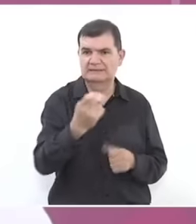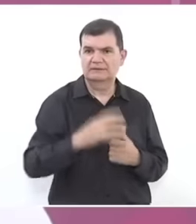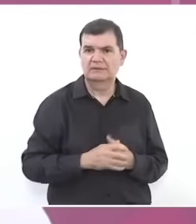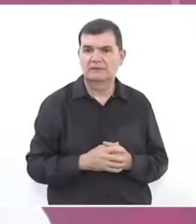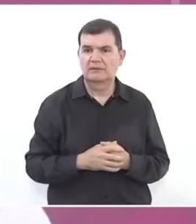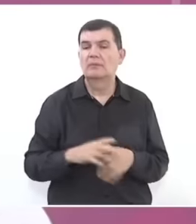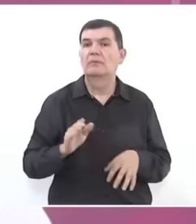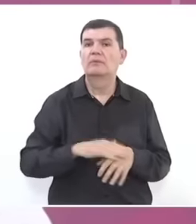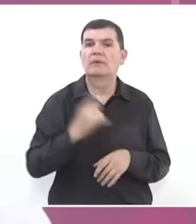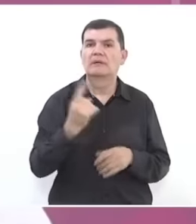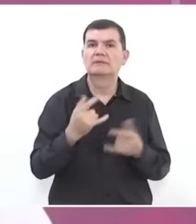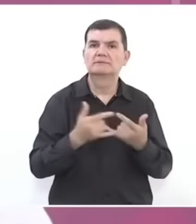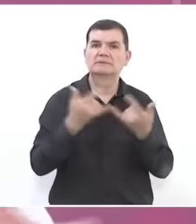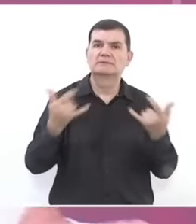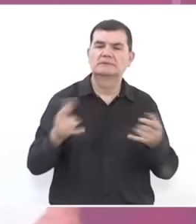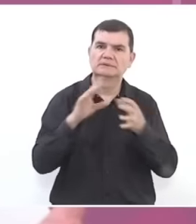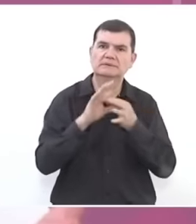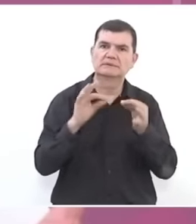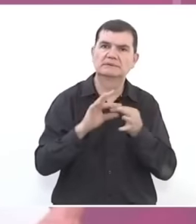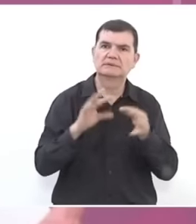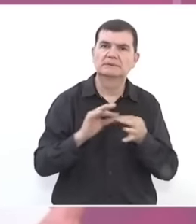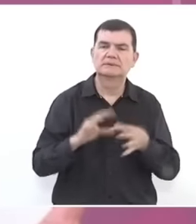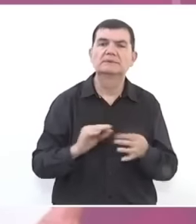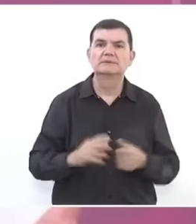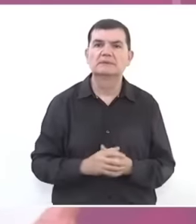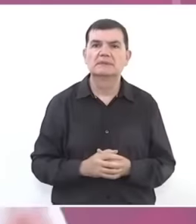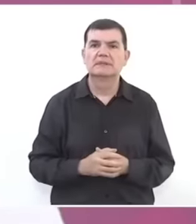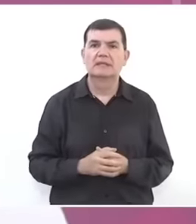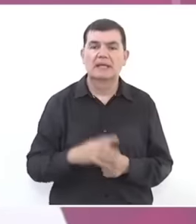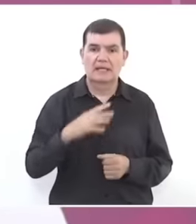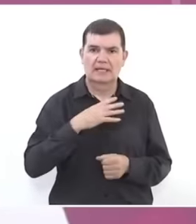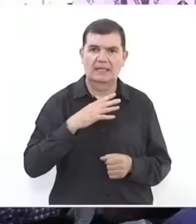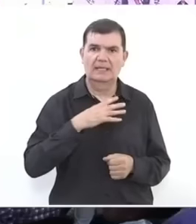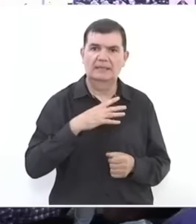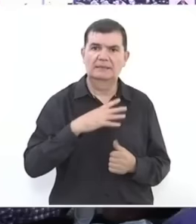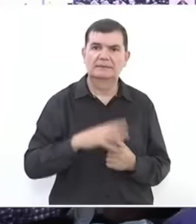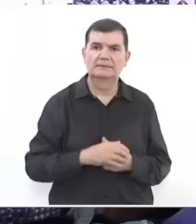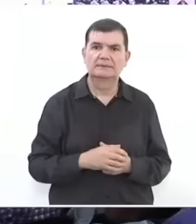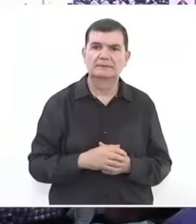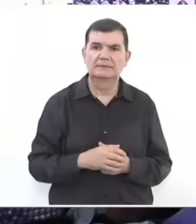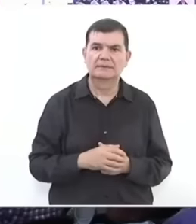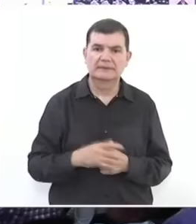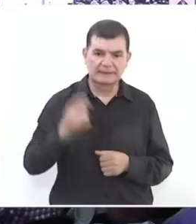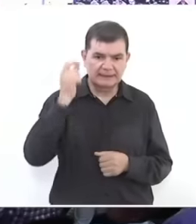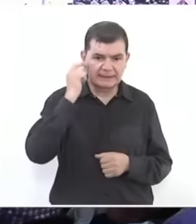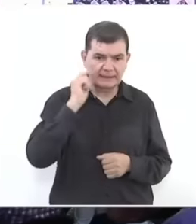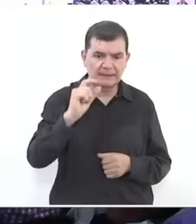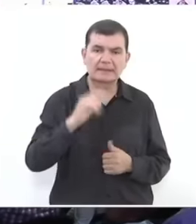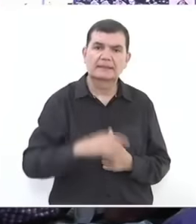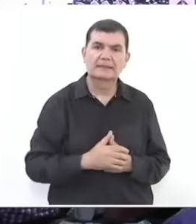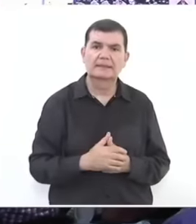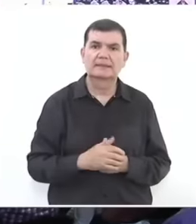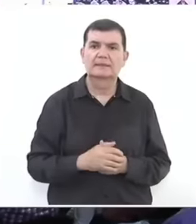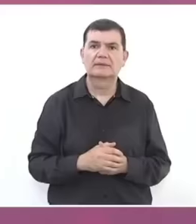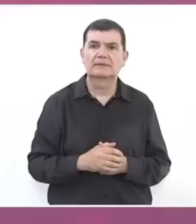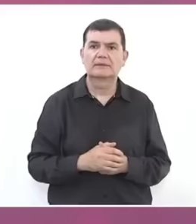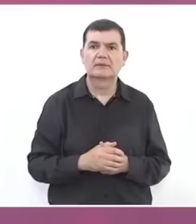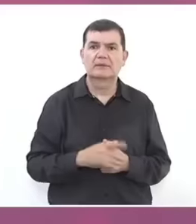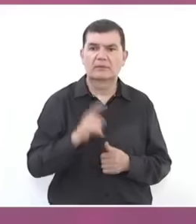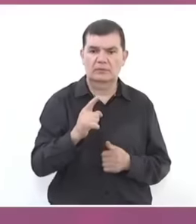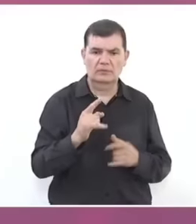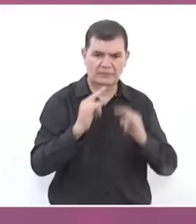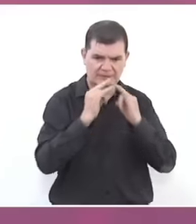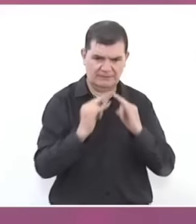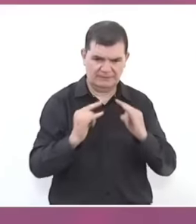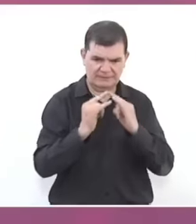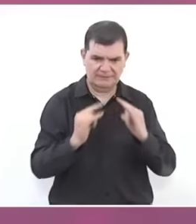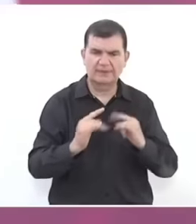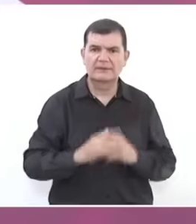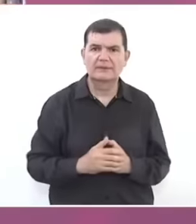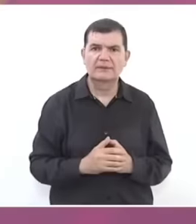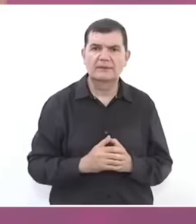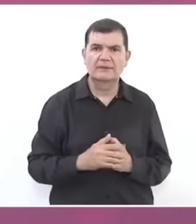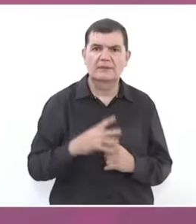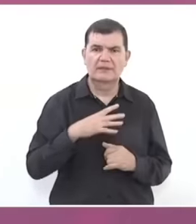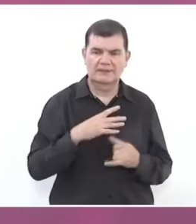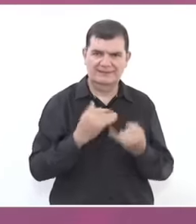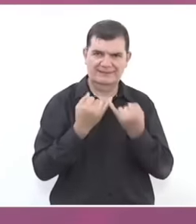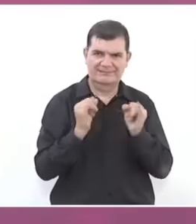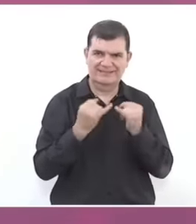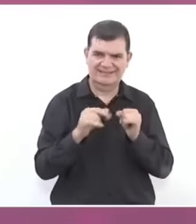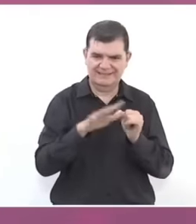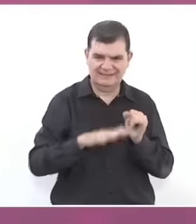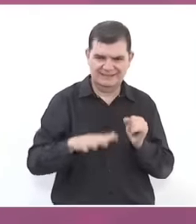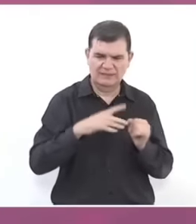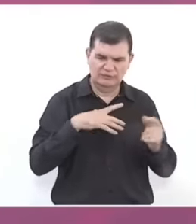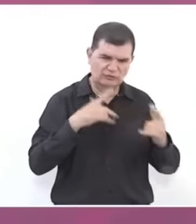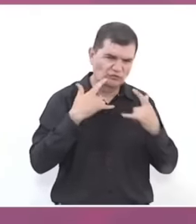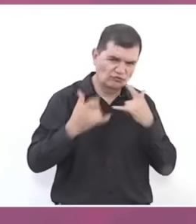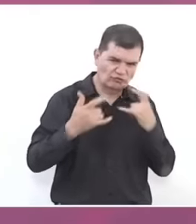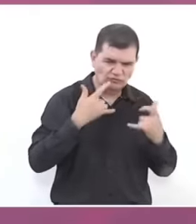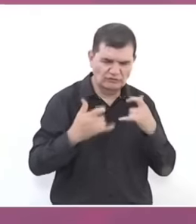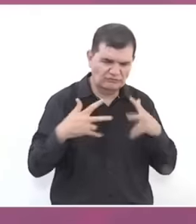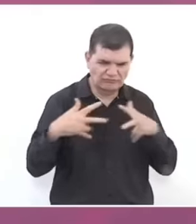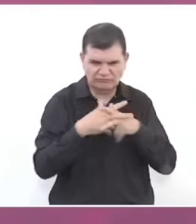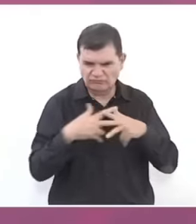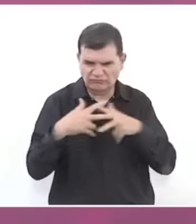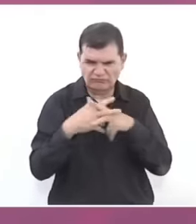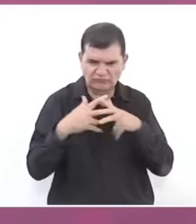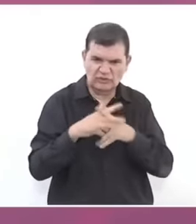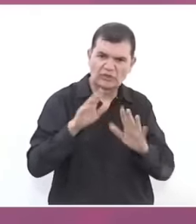said that when Guerrero was in an independence camp fighting against the royalists,